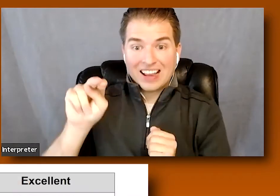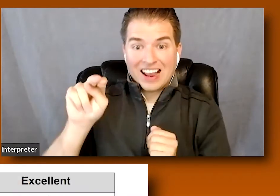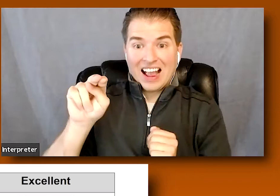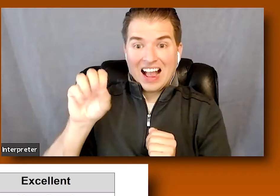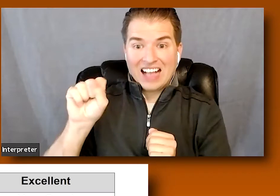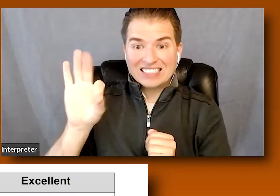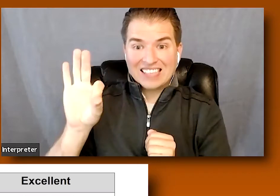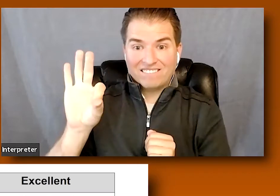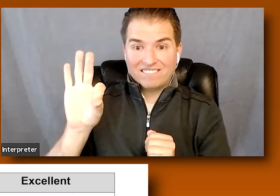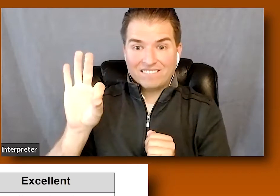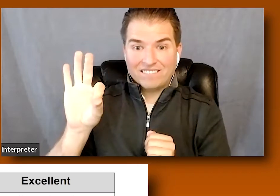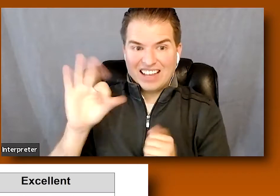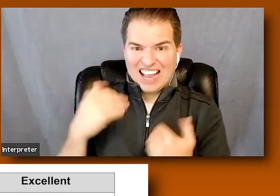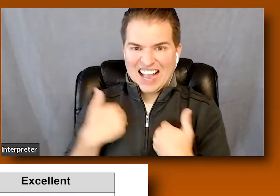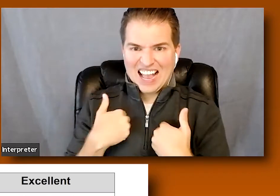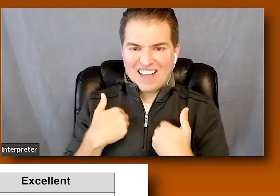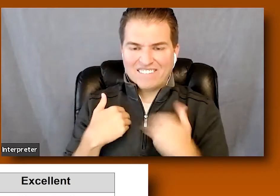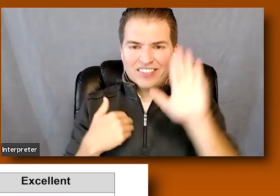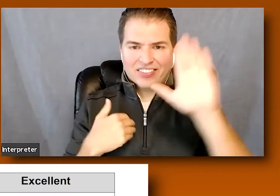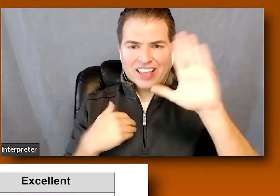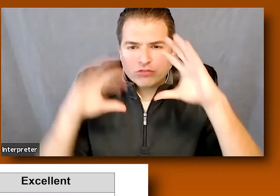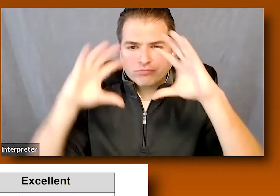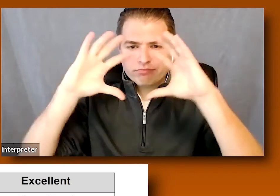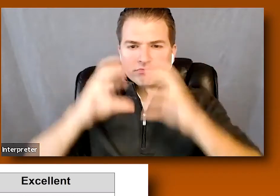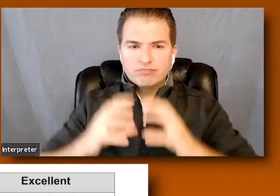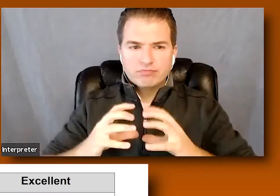NSF has a five ranking score scale.